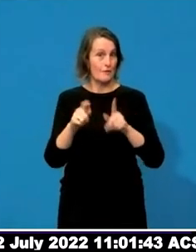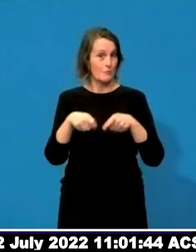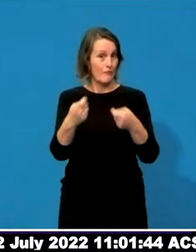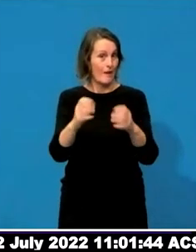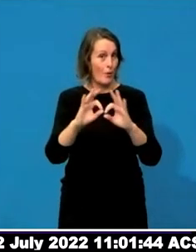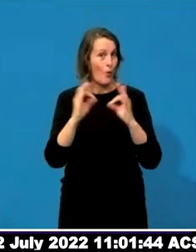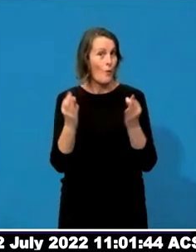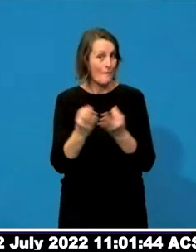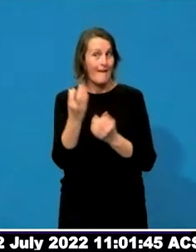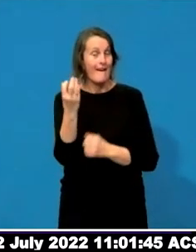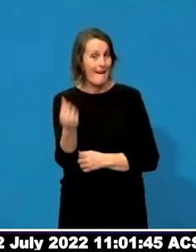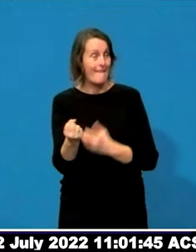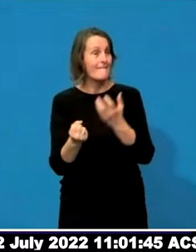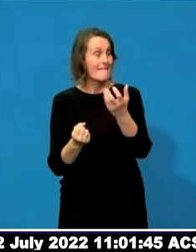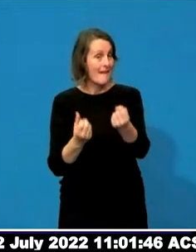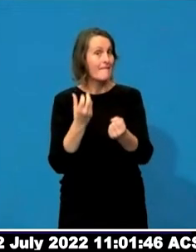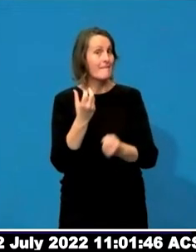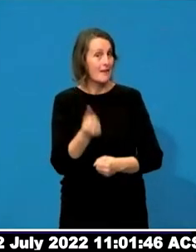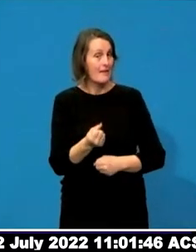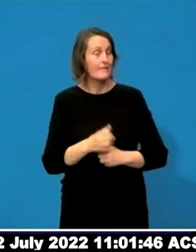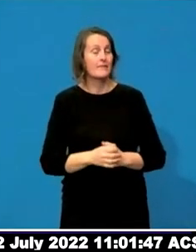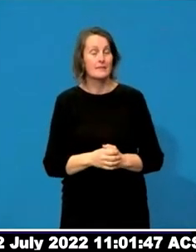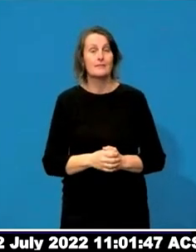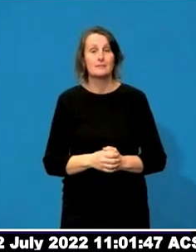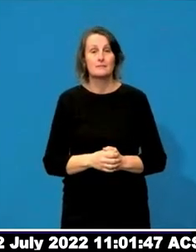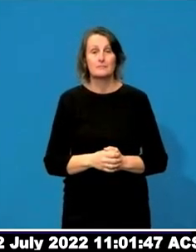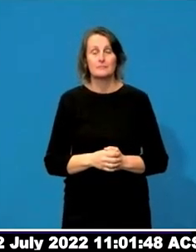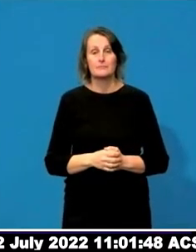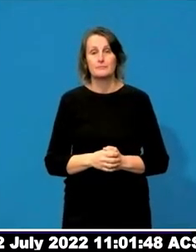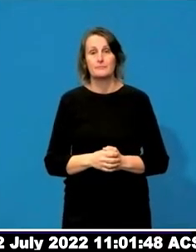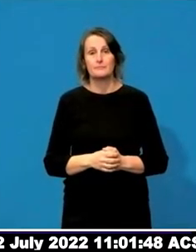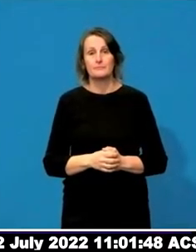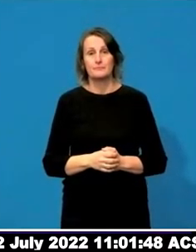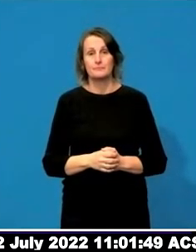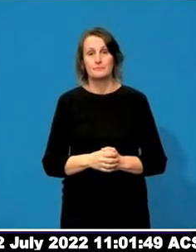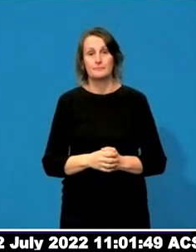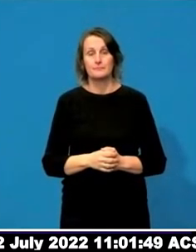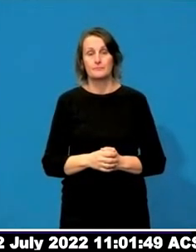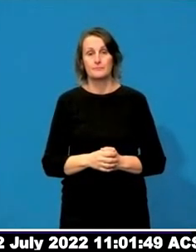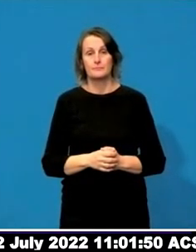and I think what we've seen is that the existing providers in the space -